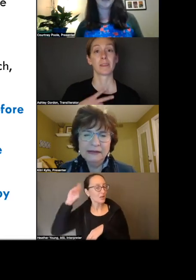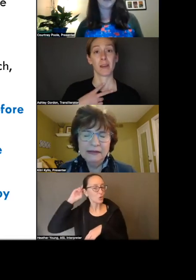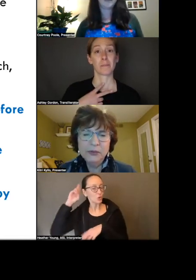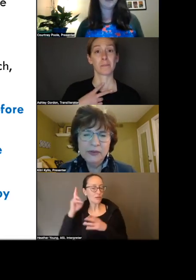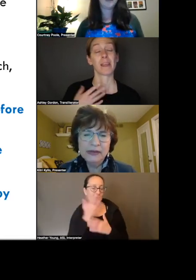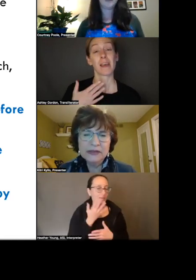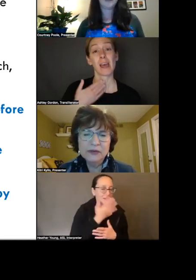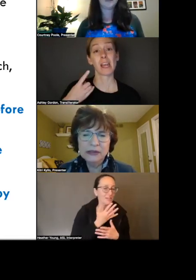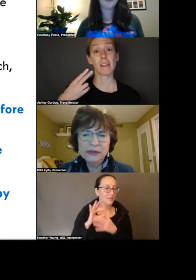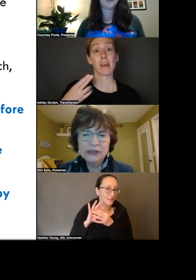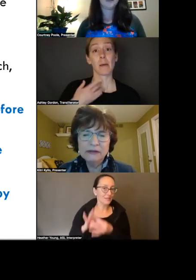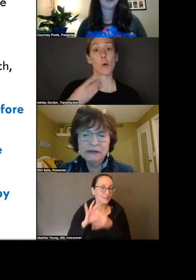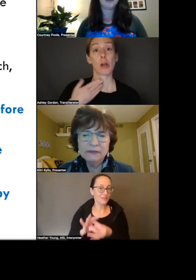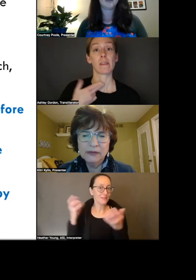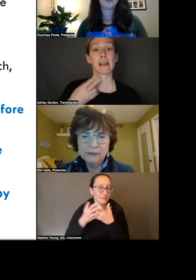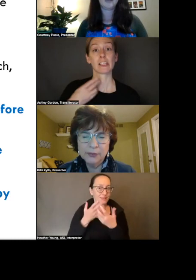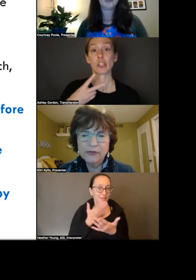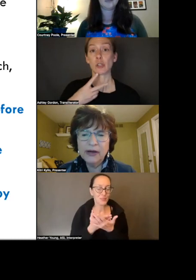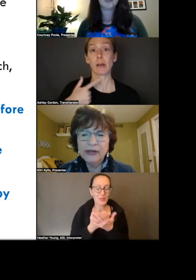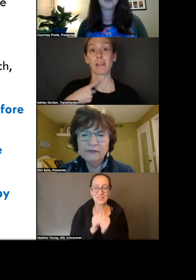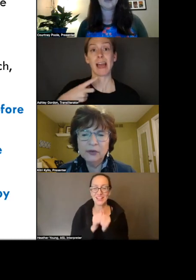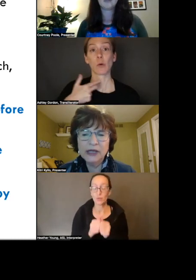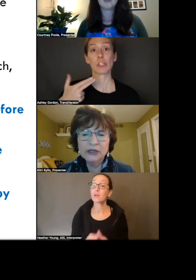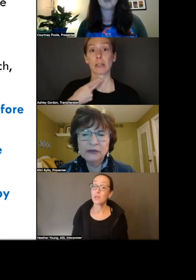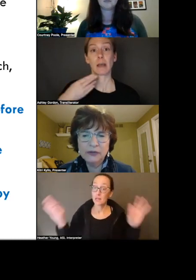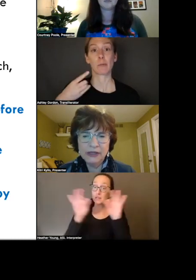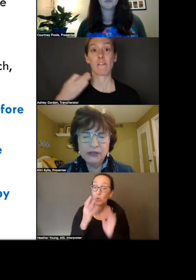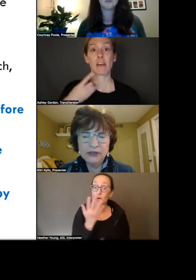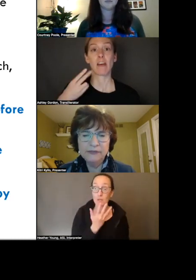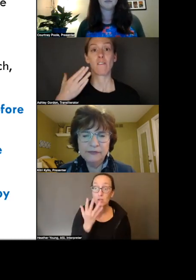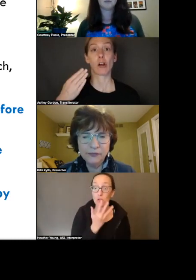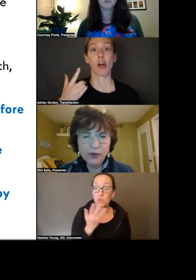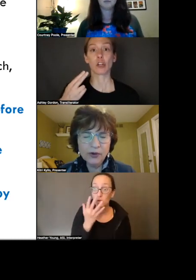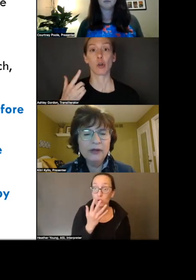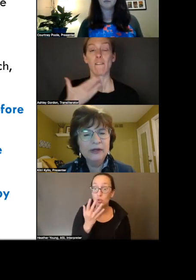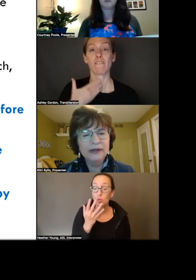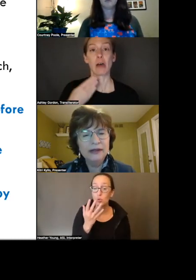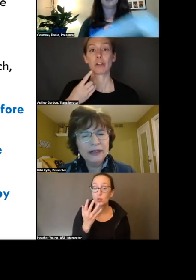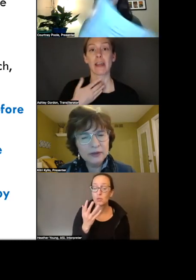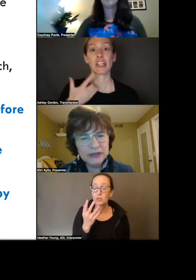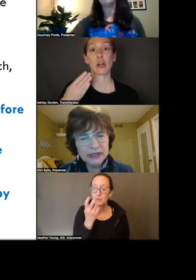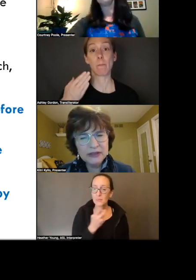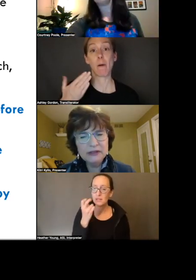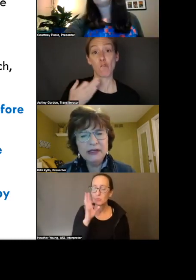And the important this is cued language can provide that phonological foundation before implementation,